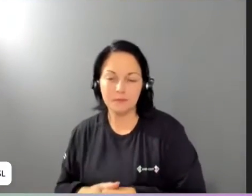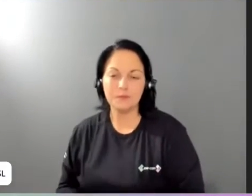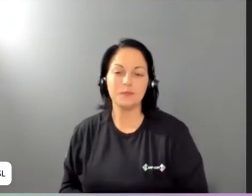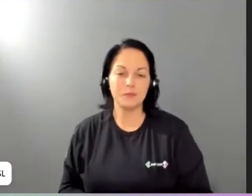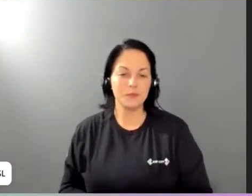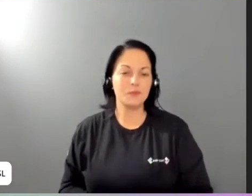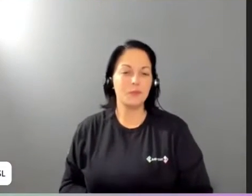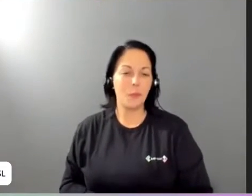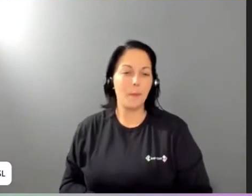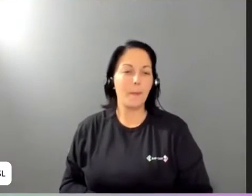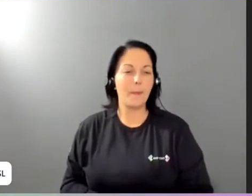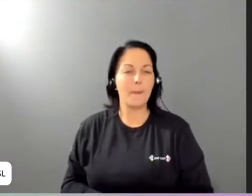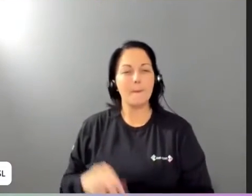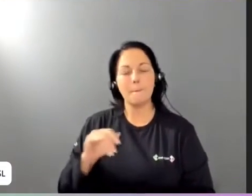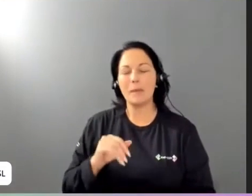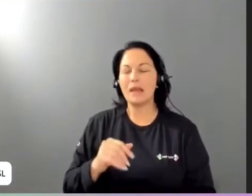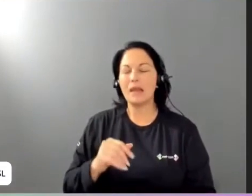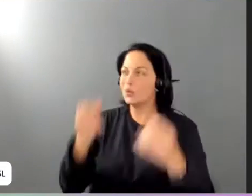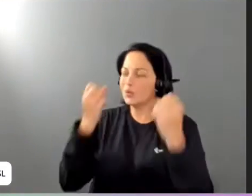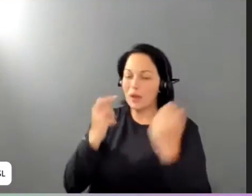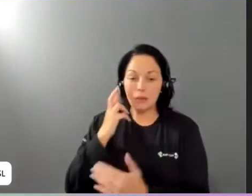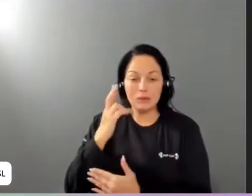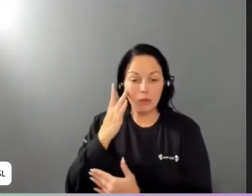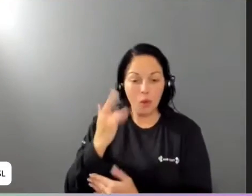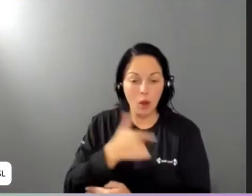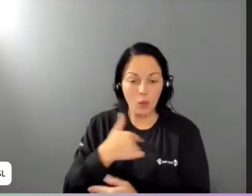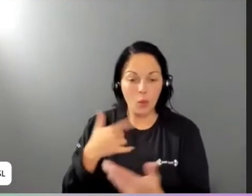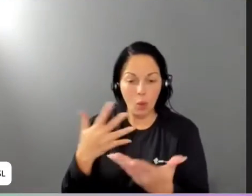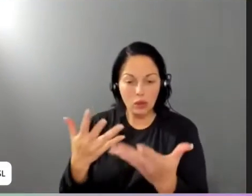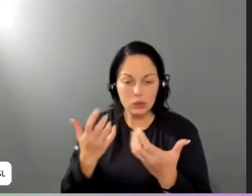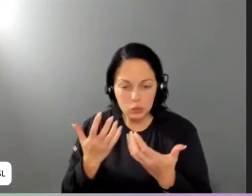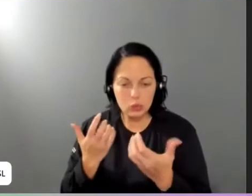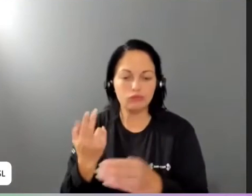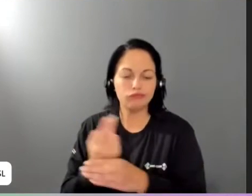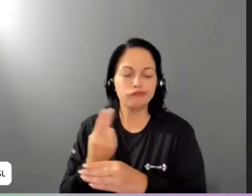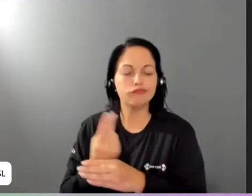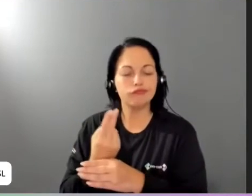scale those efforts across an organization. [JONATHAN]